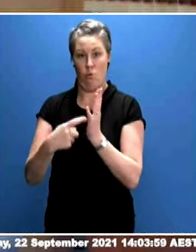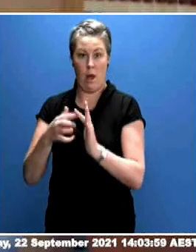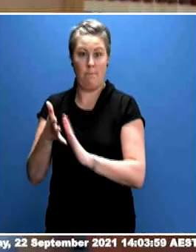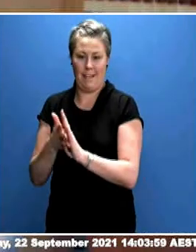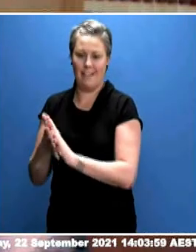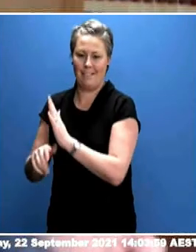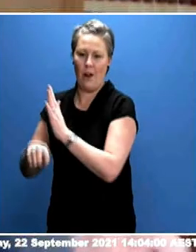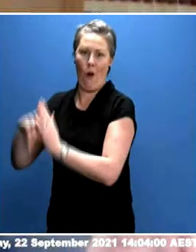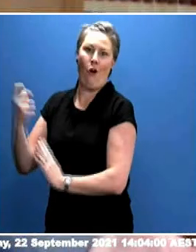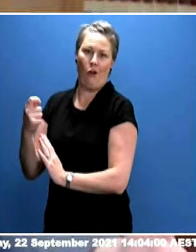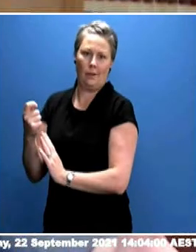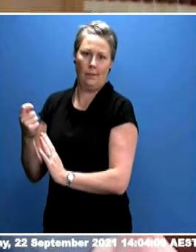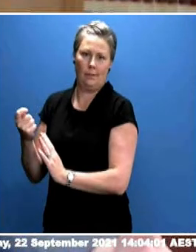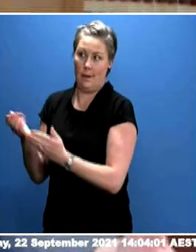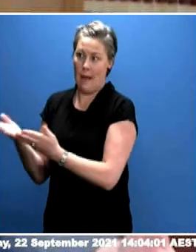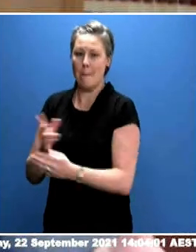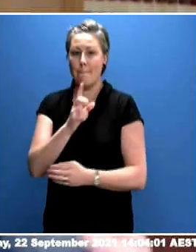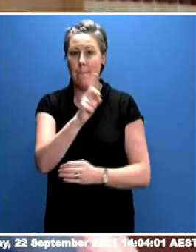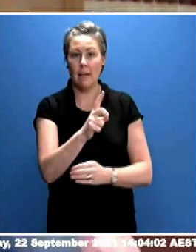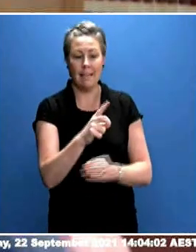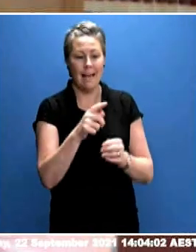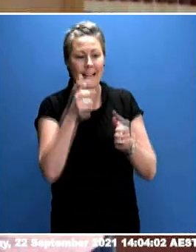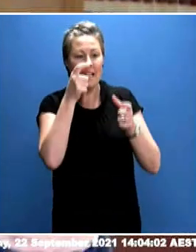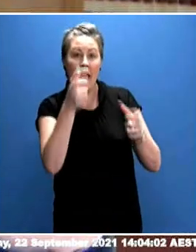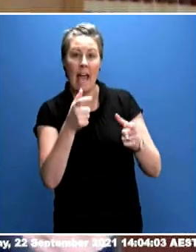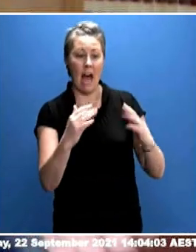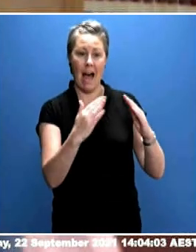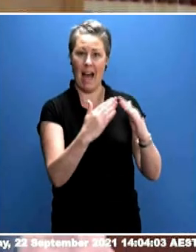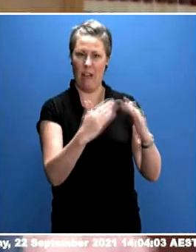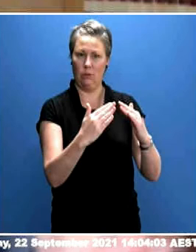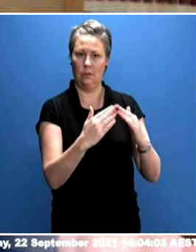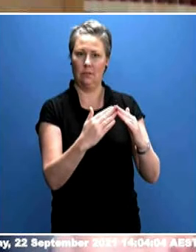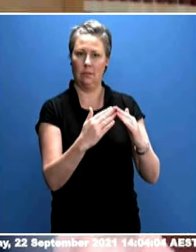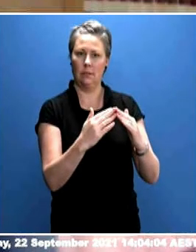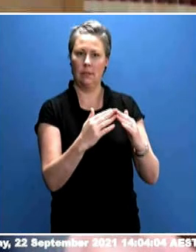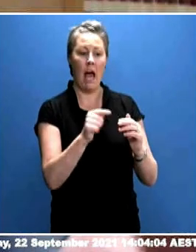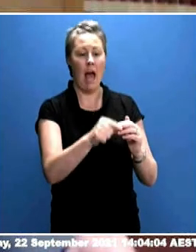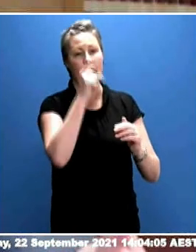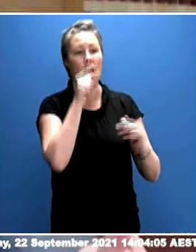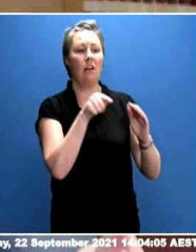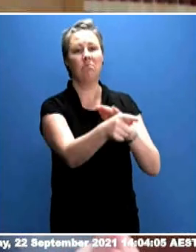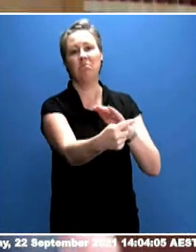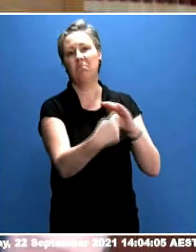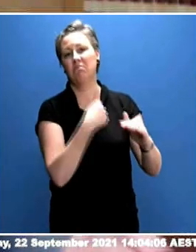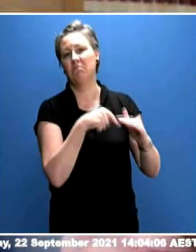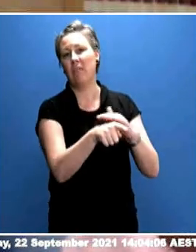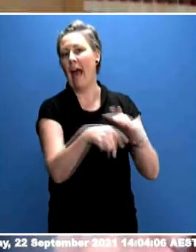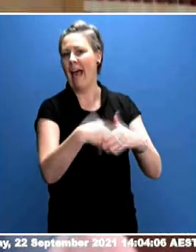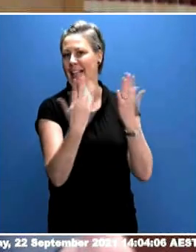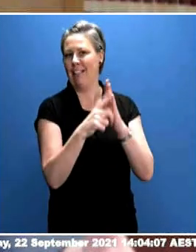Our residential care houses, the children can leave at any time, they're not locked houses.